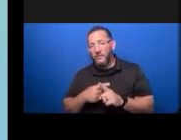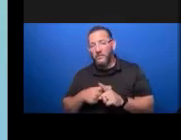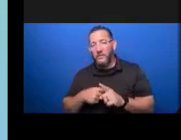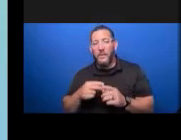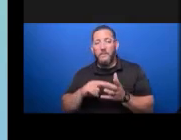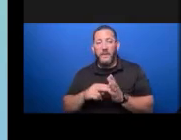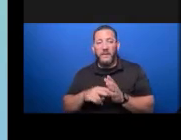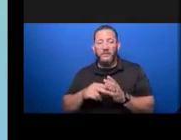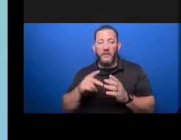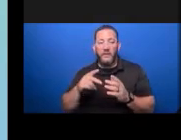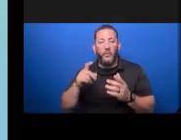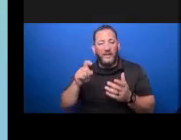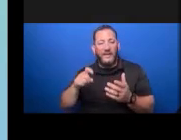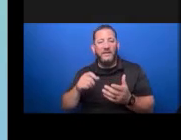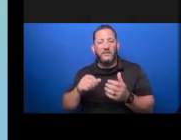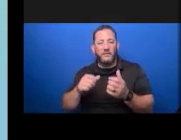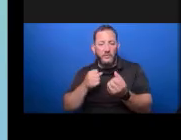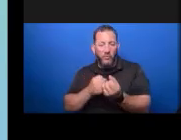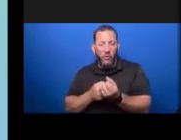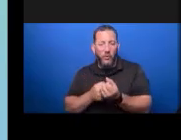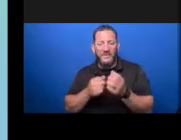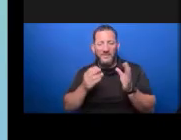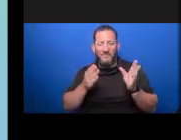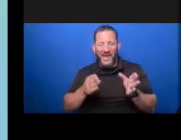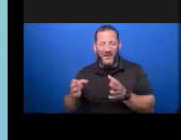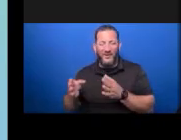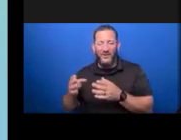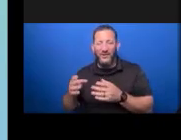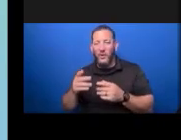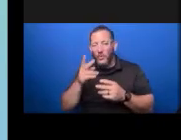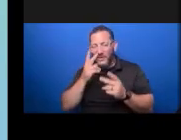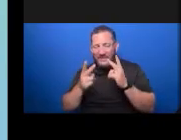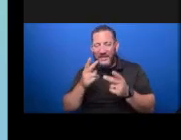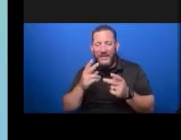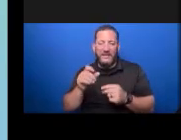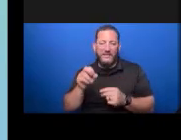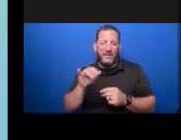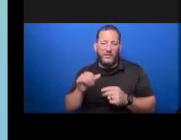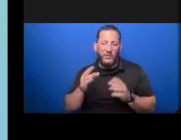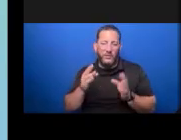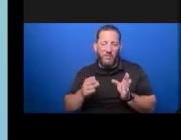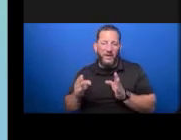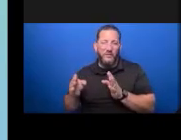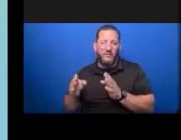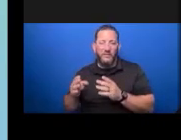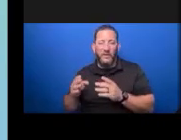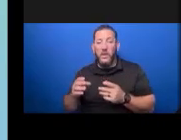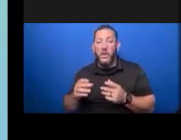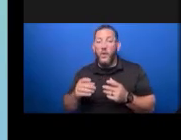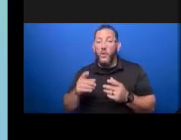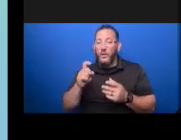patterns. Sensory differences are associated with developmental outcomes, and the need for early intervention is